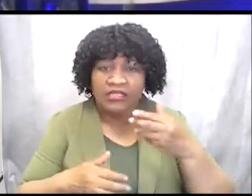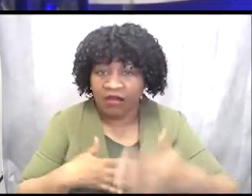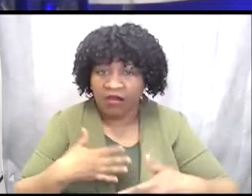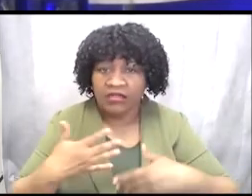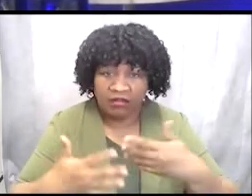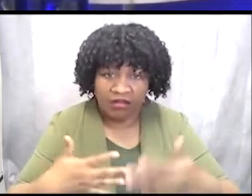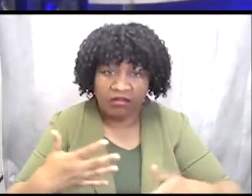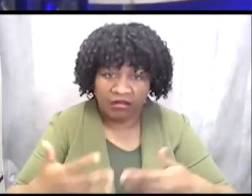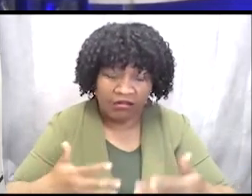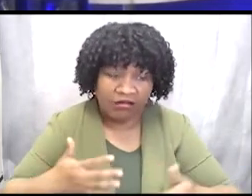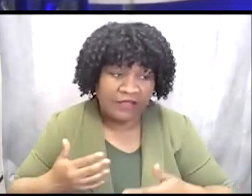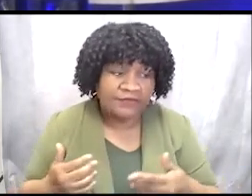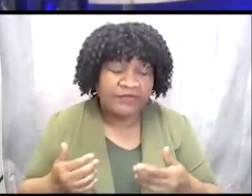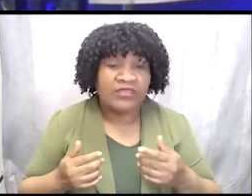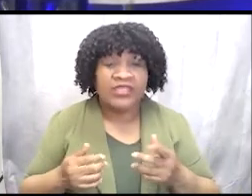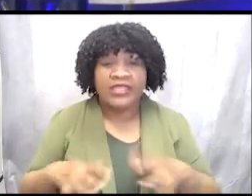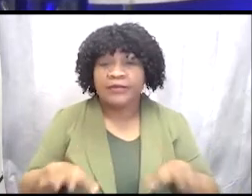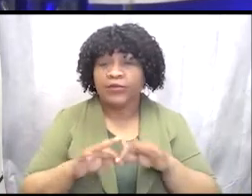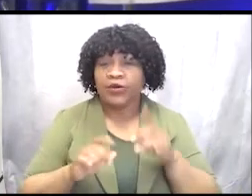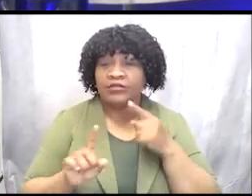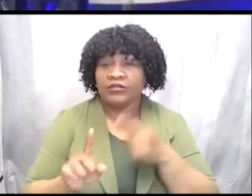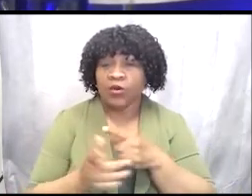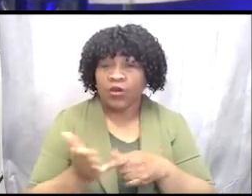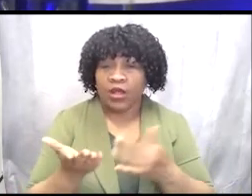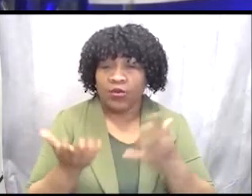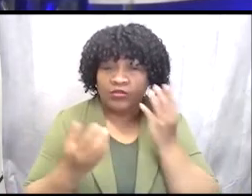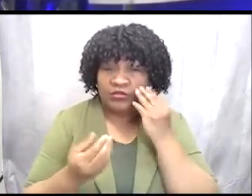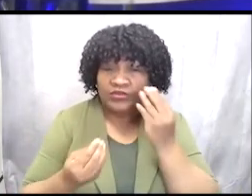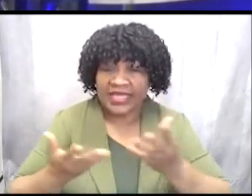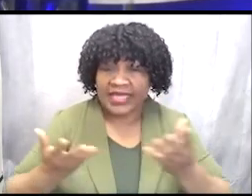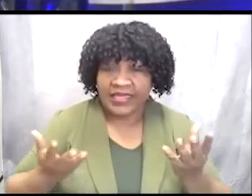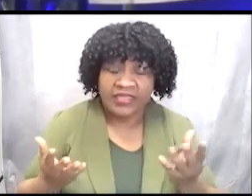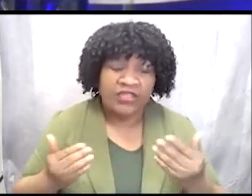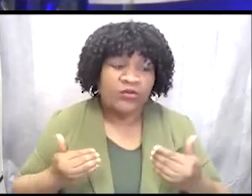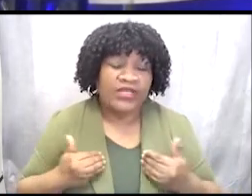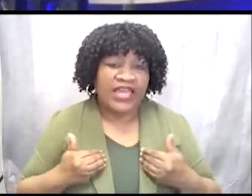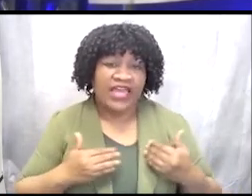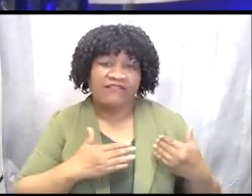And what I would say is this, we have an obligation,